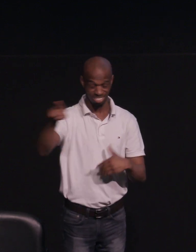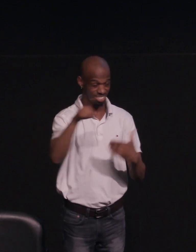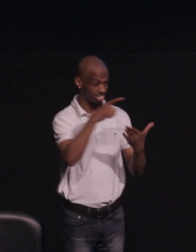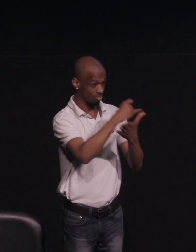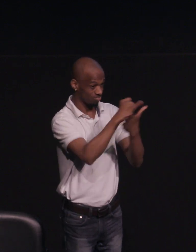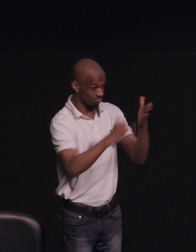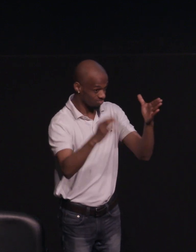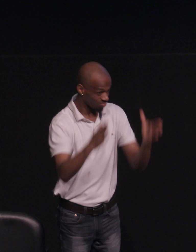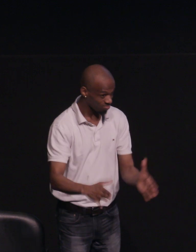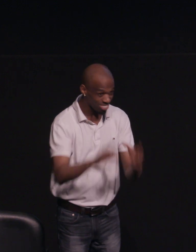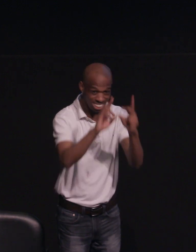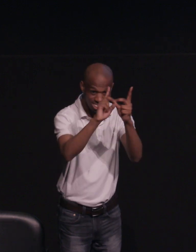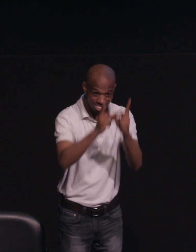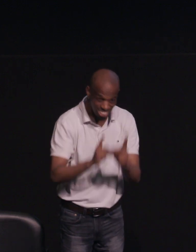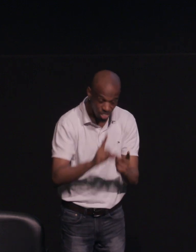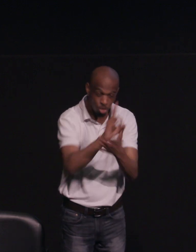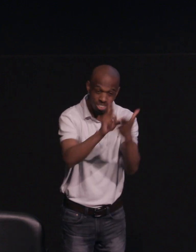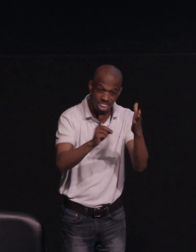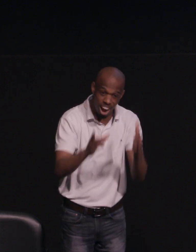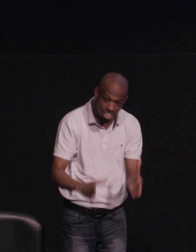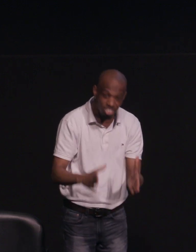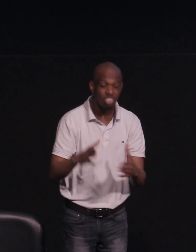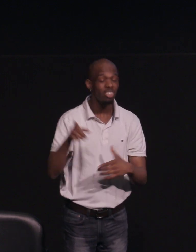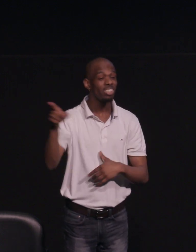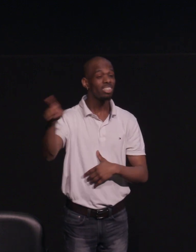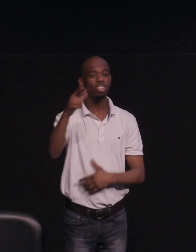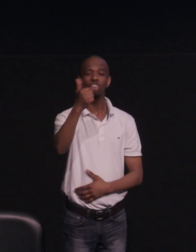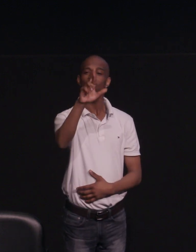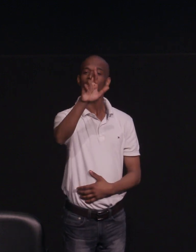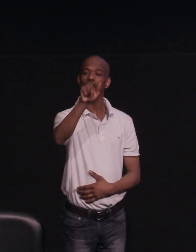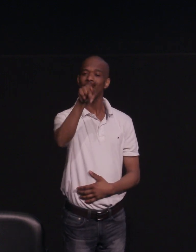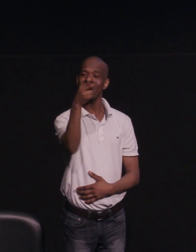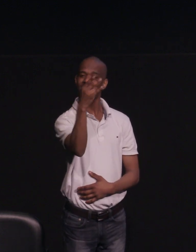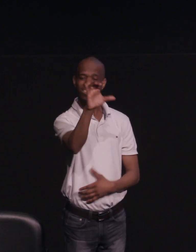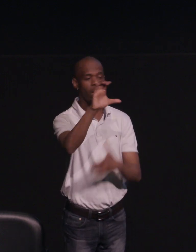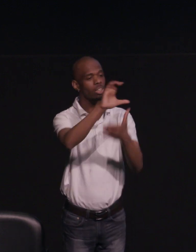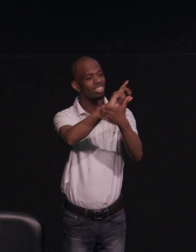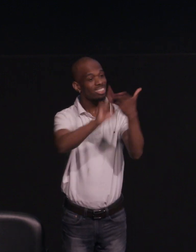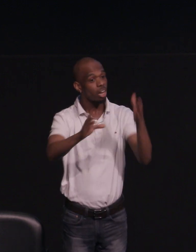he's a trained graphic designer, and he's also this brilliant, like, performer who used to go around the Underground